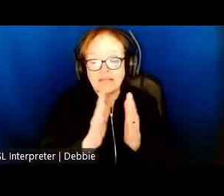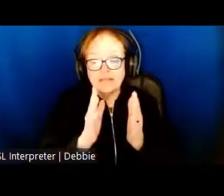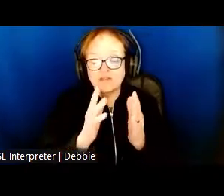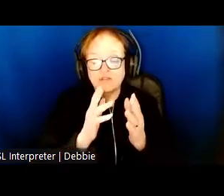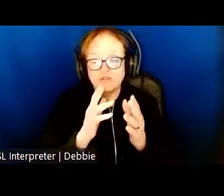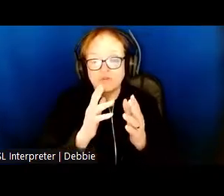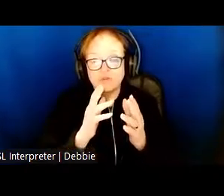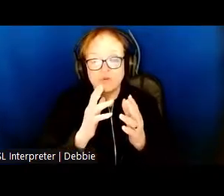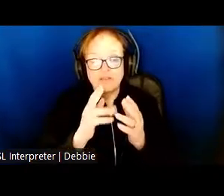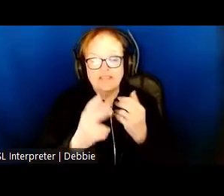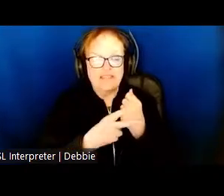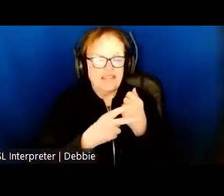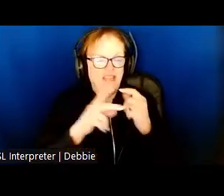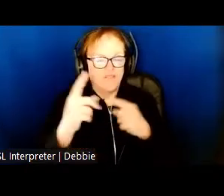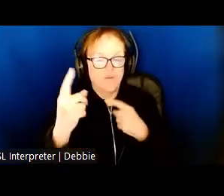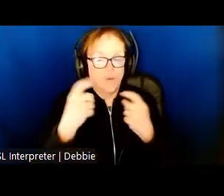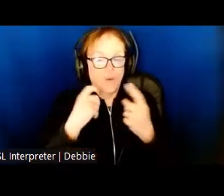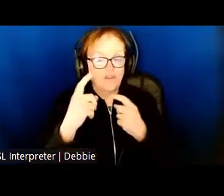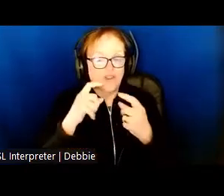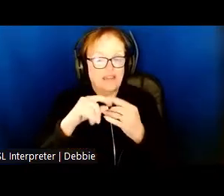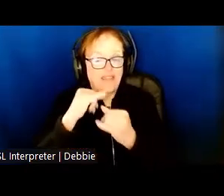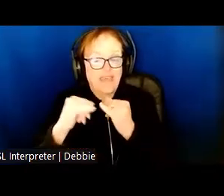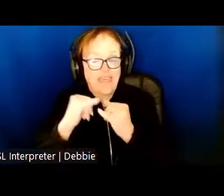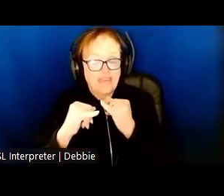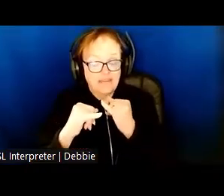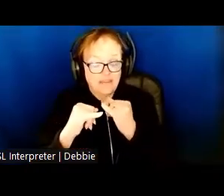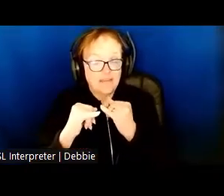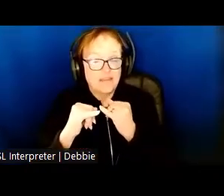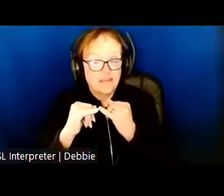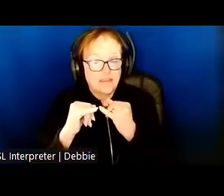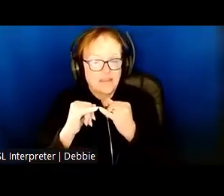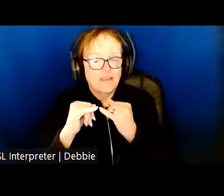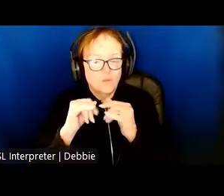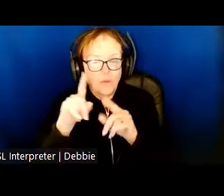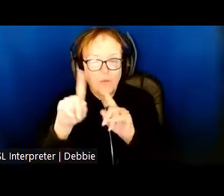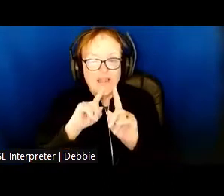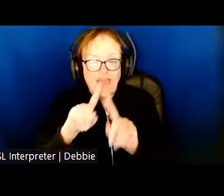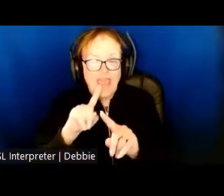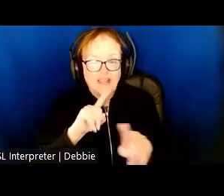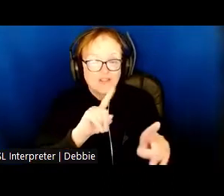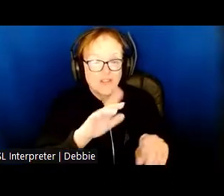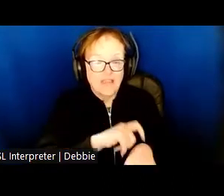at that time. I also want to note that we will be publicly posting a captioned recording